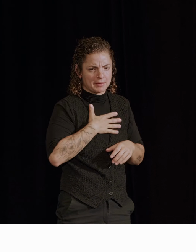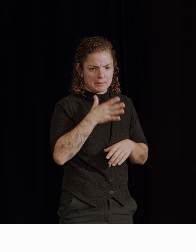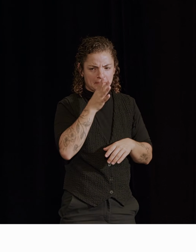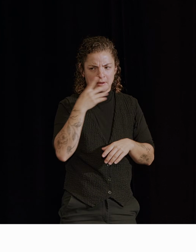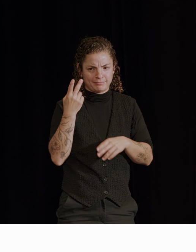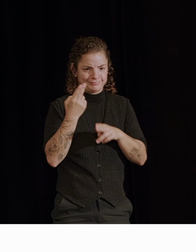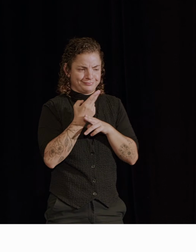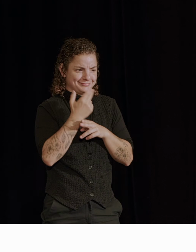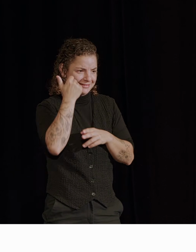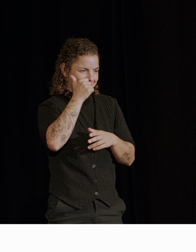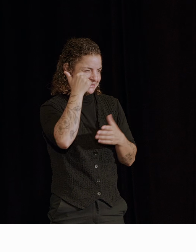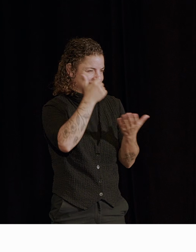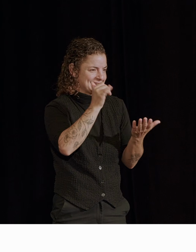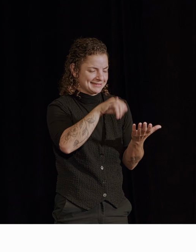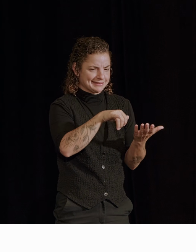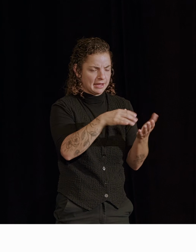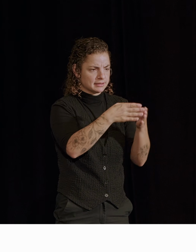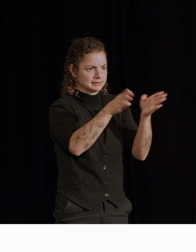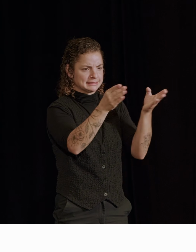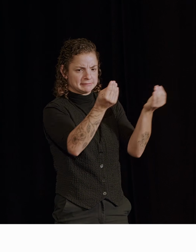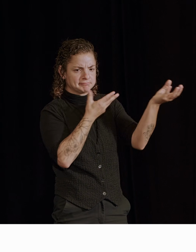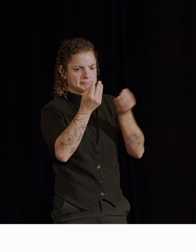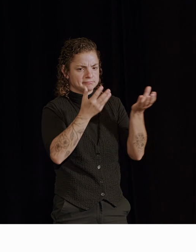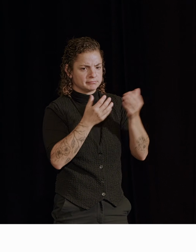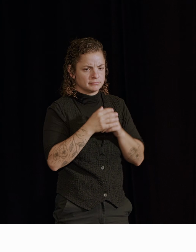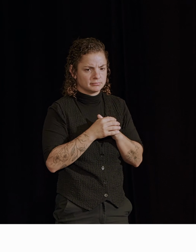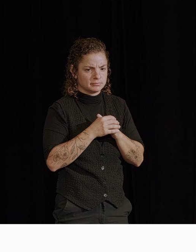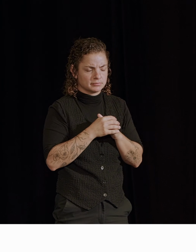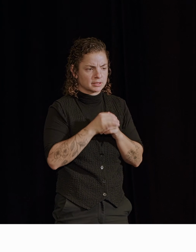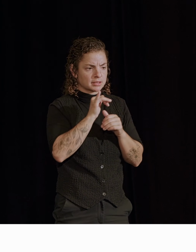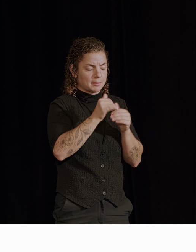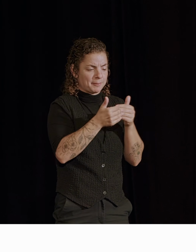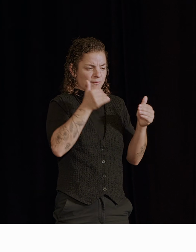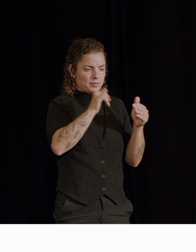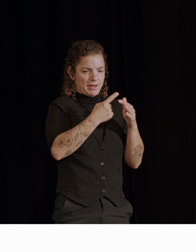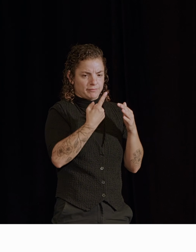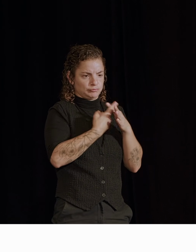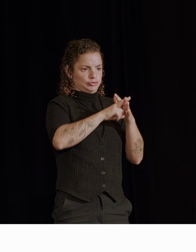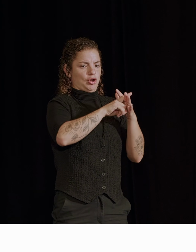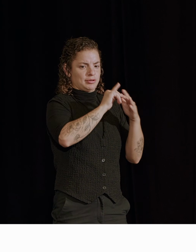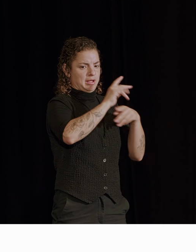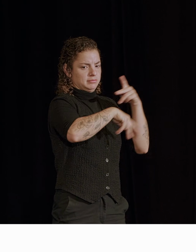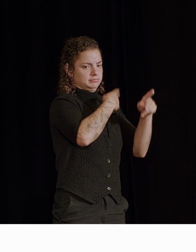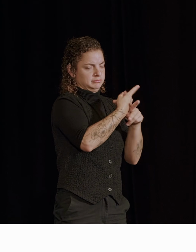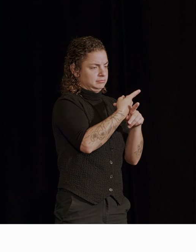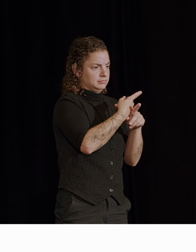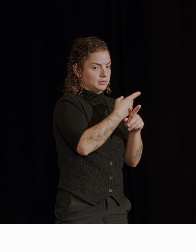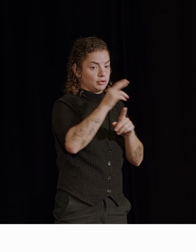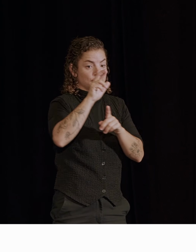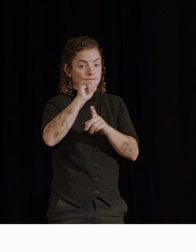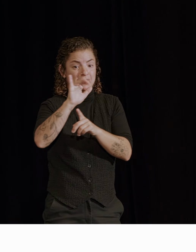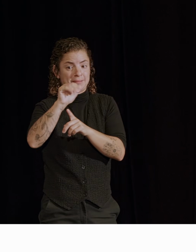prototypes that were taking place before Ray-Ban meta, we thought, wow, wouldn't it be cool to incorporate